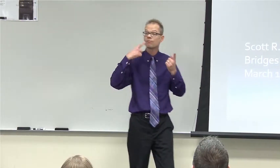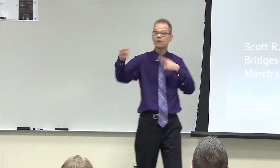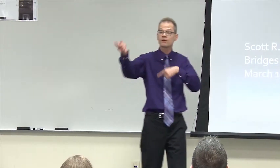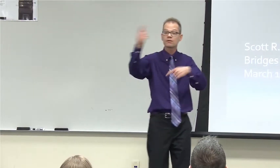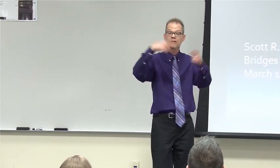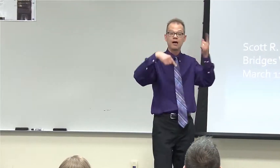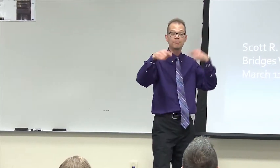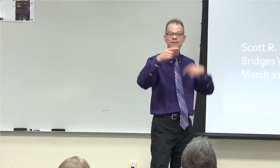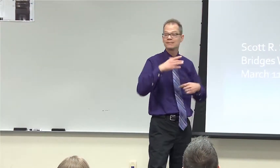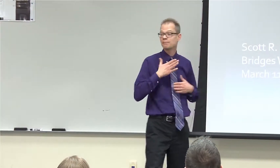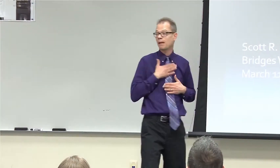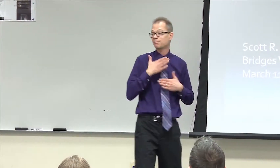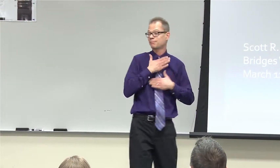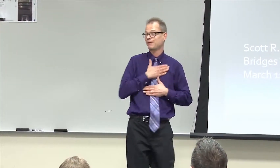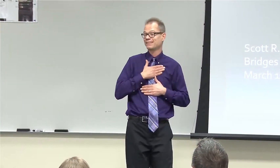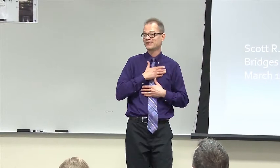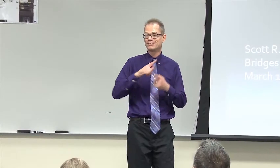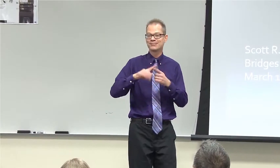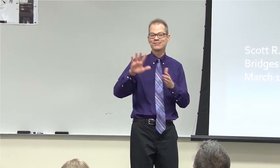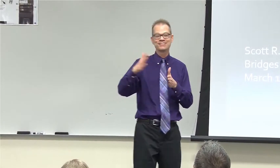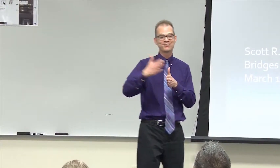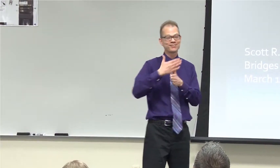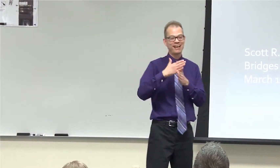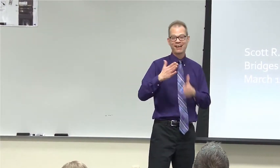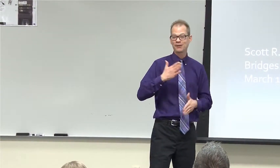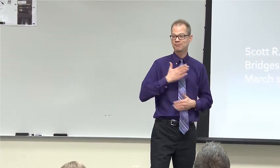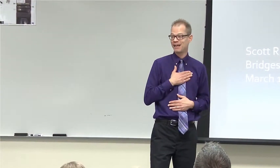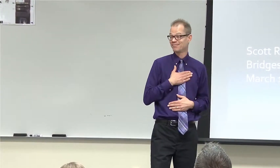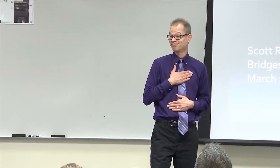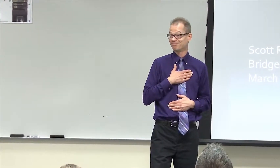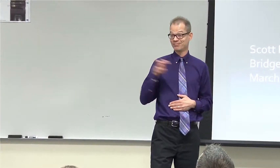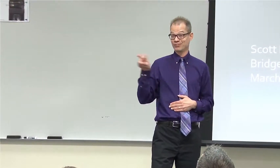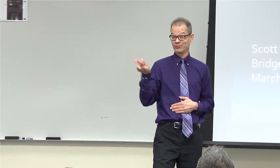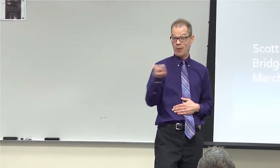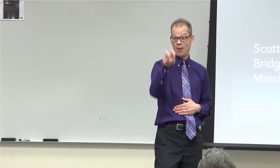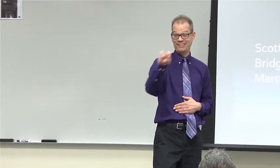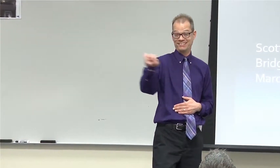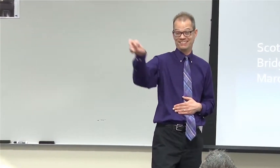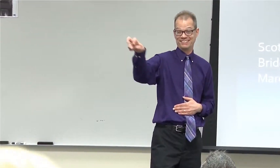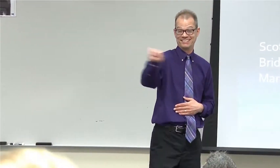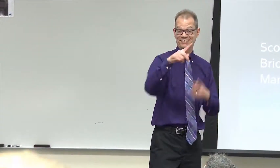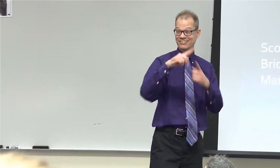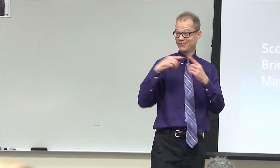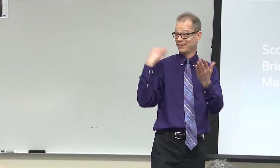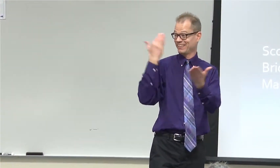Thank you all for coming. It's my pleasure to share my journey,